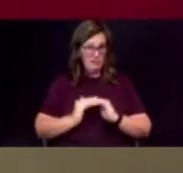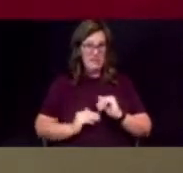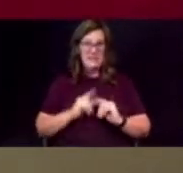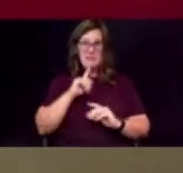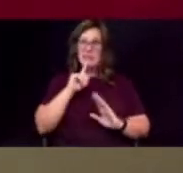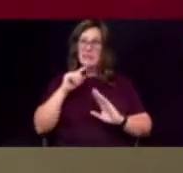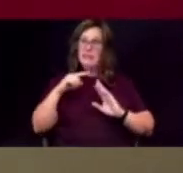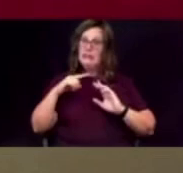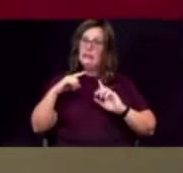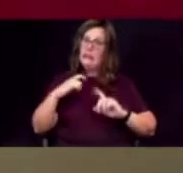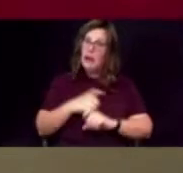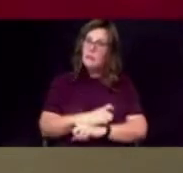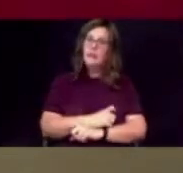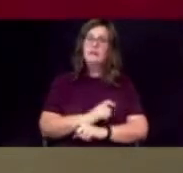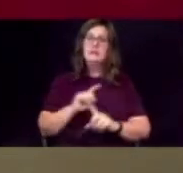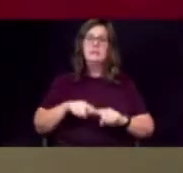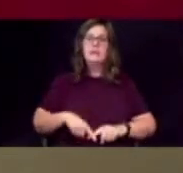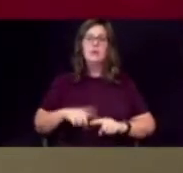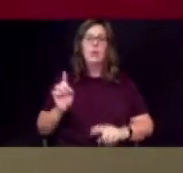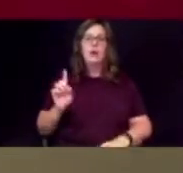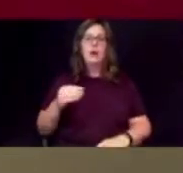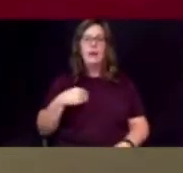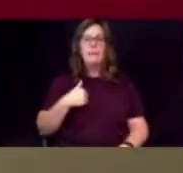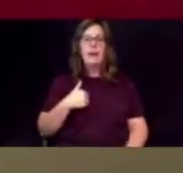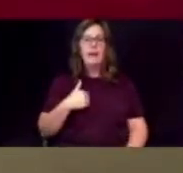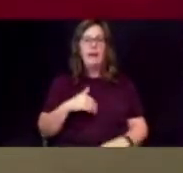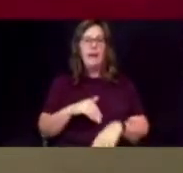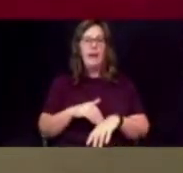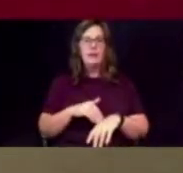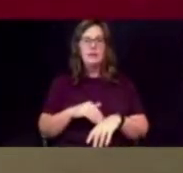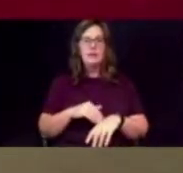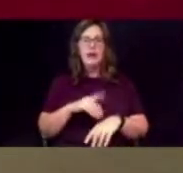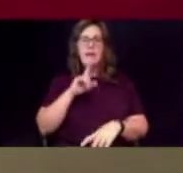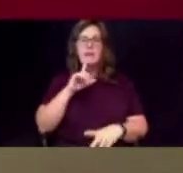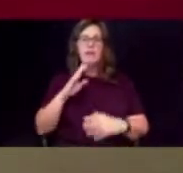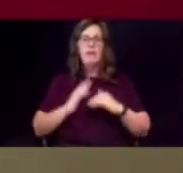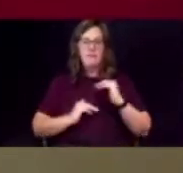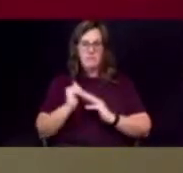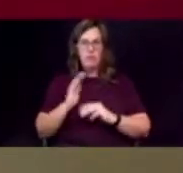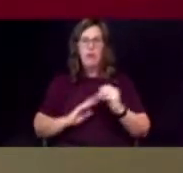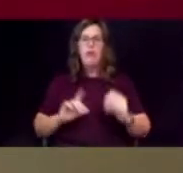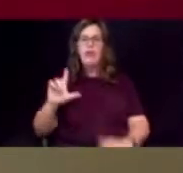where i am i definitely feel at home with the lgbtq community more so than i do anywhere else